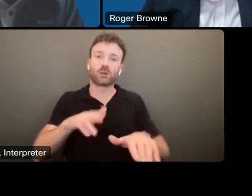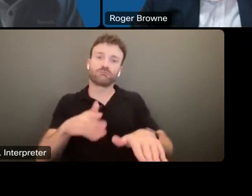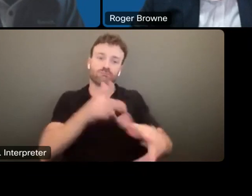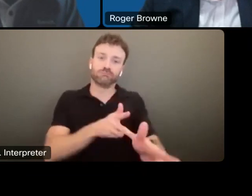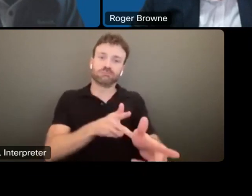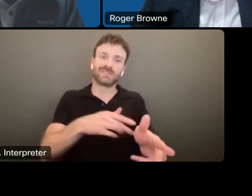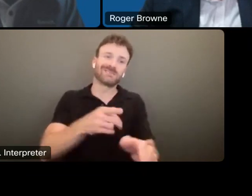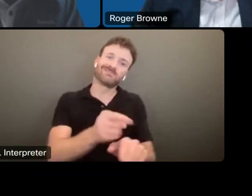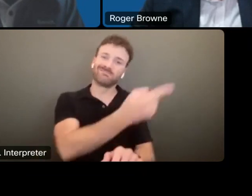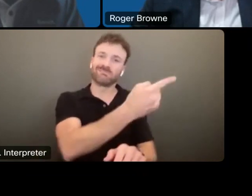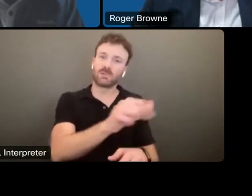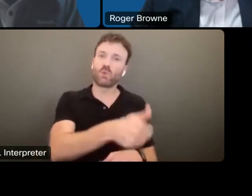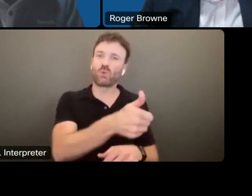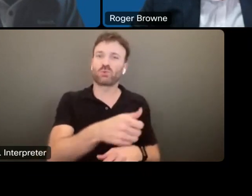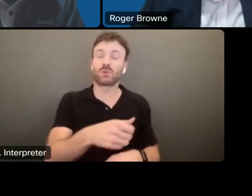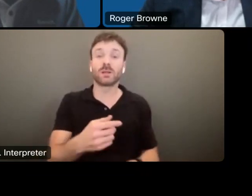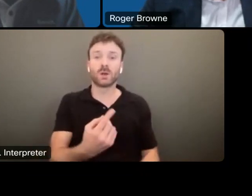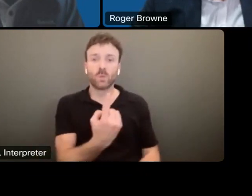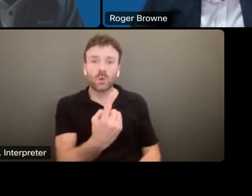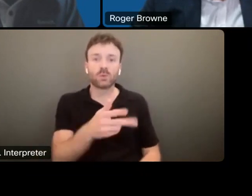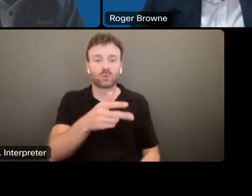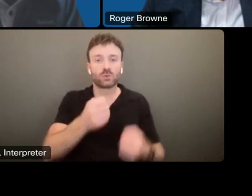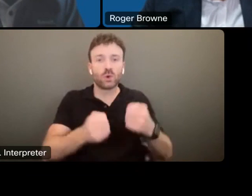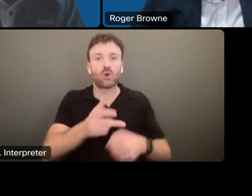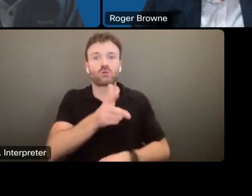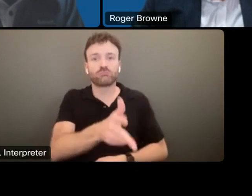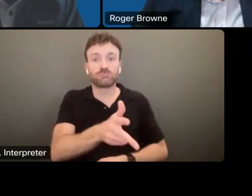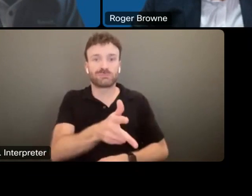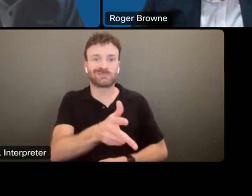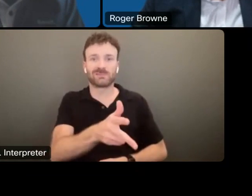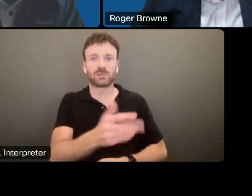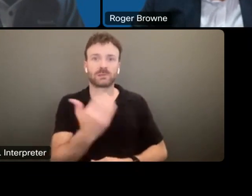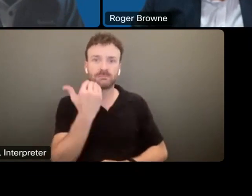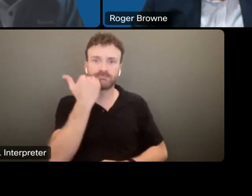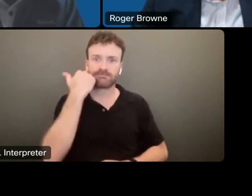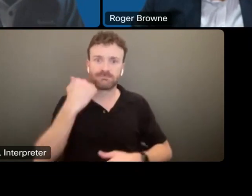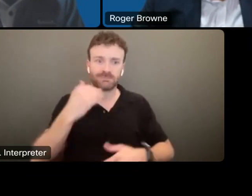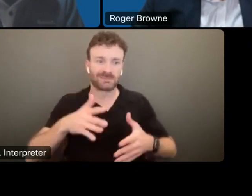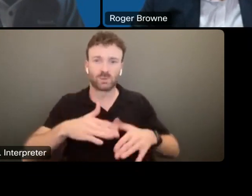single car travelers take up such a majority of space.